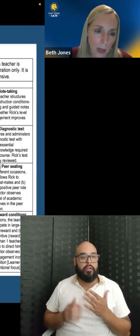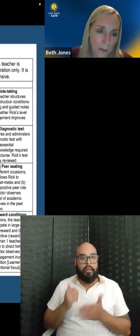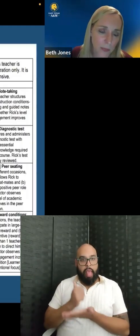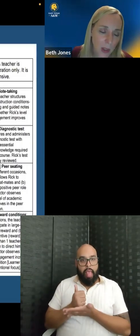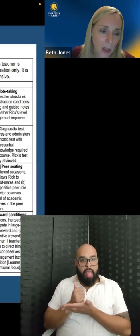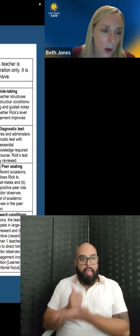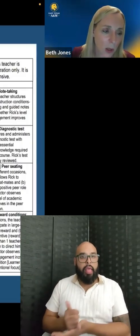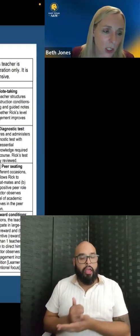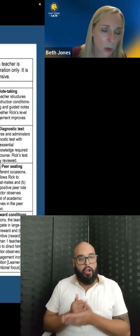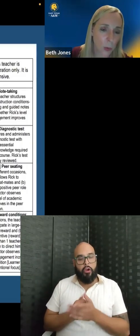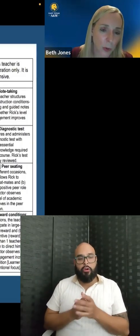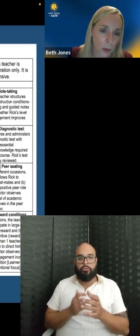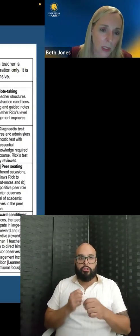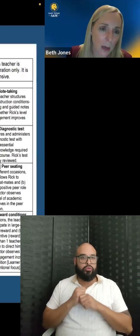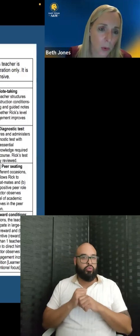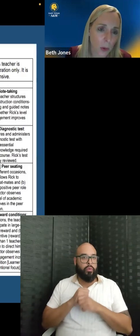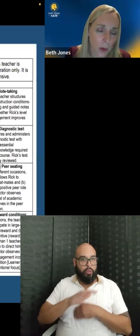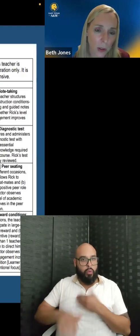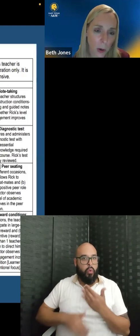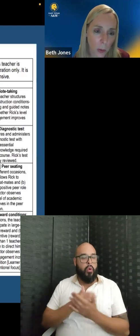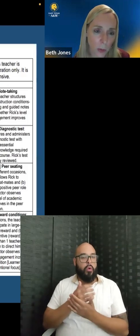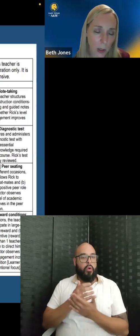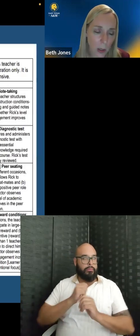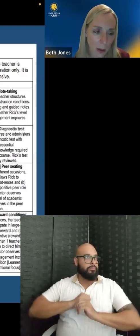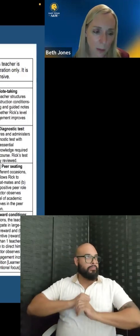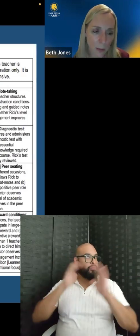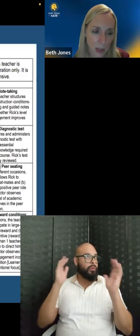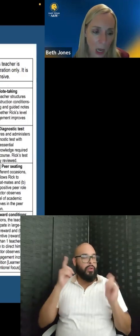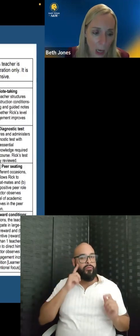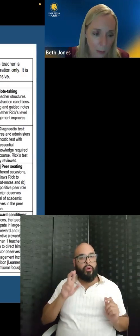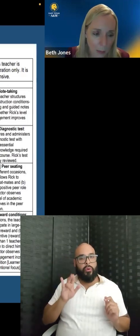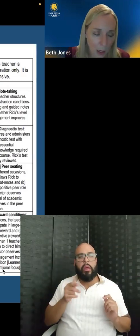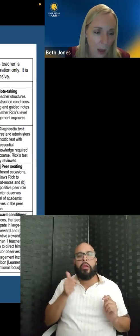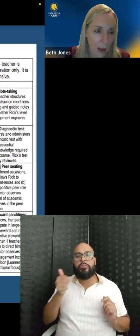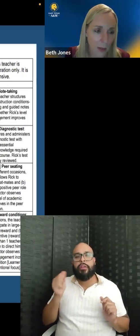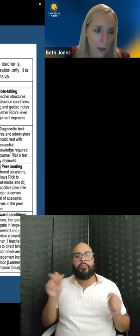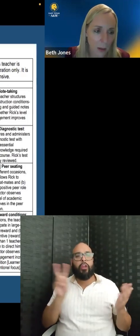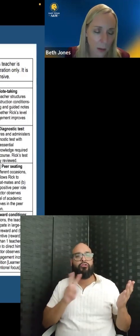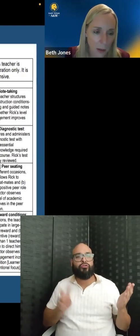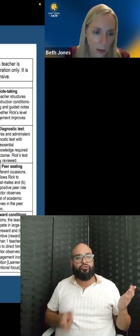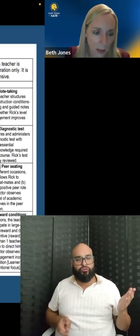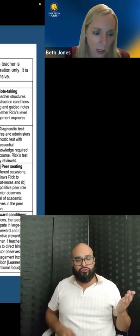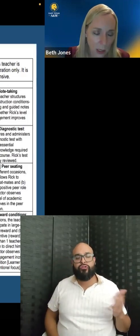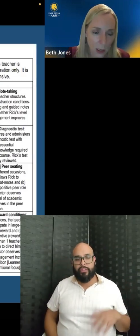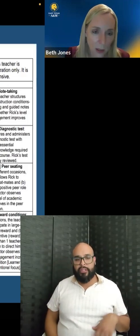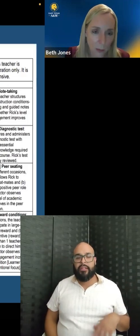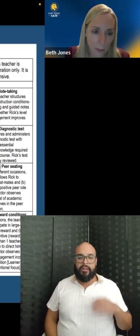Okay, so I'll let you peruse that more on your own time. The link in the